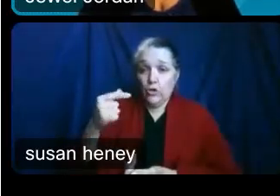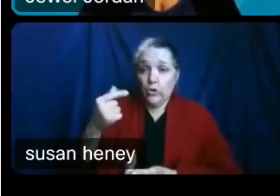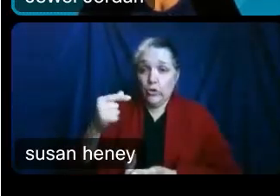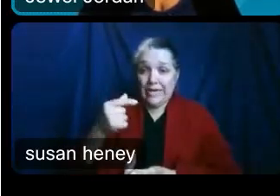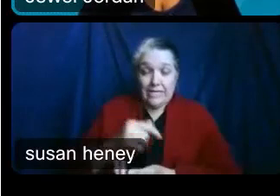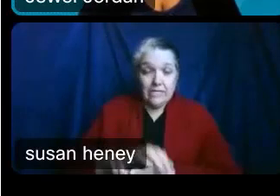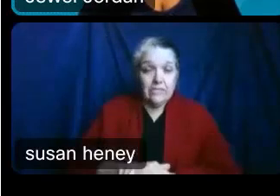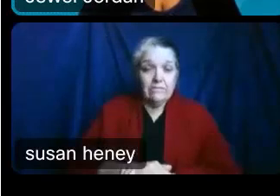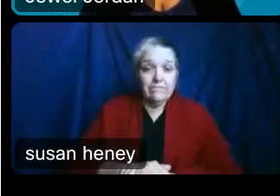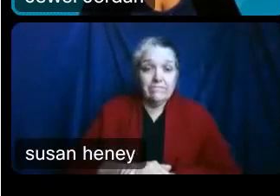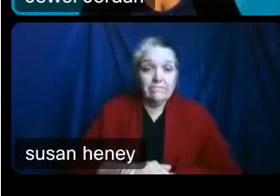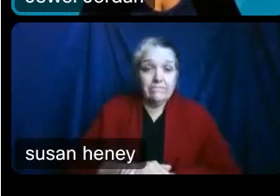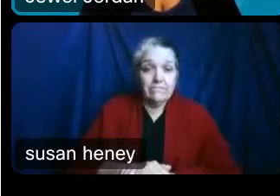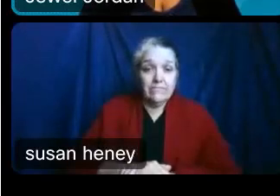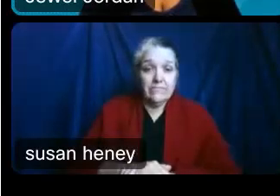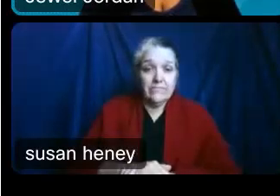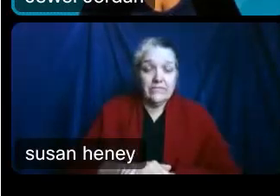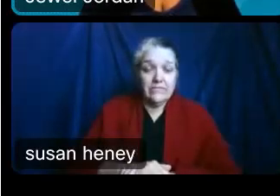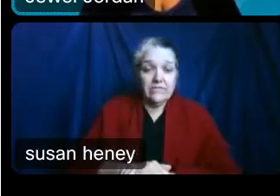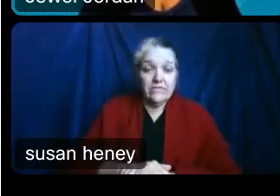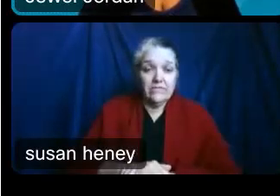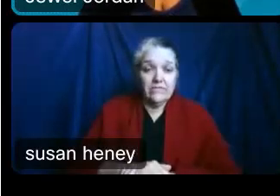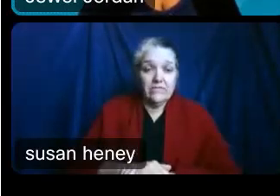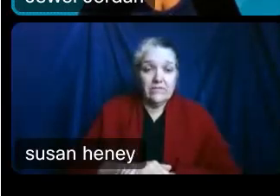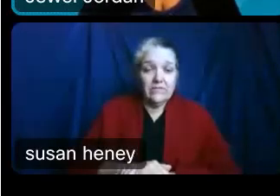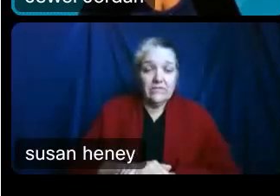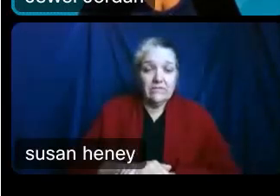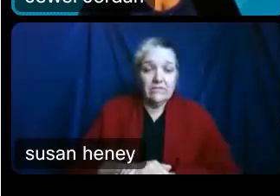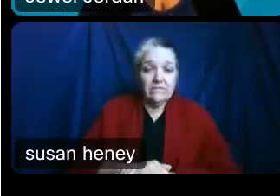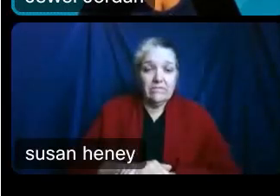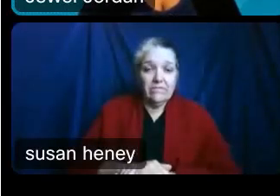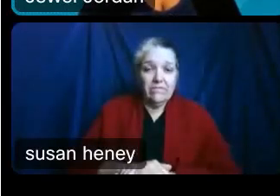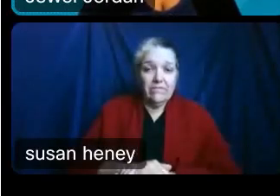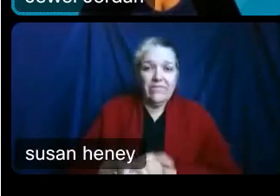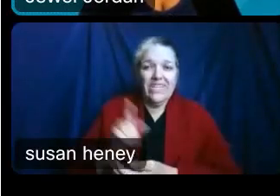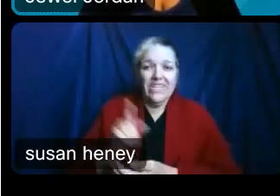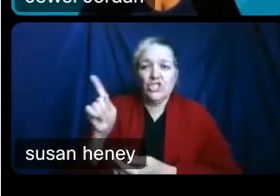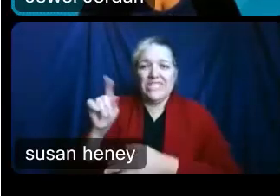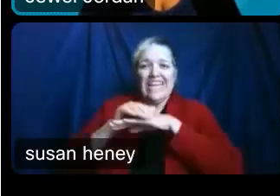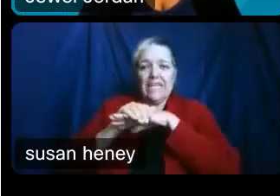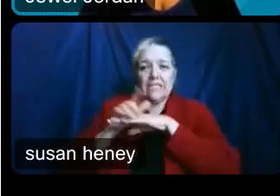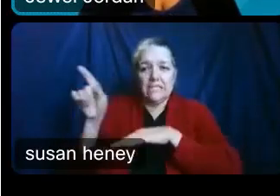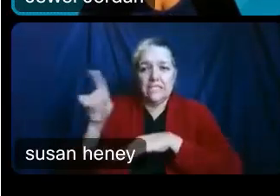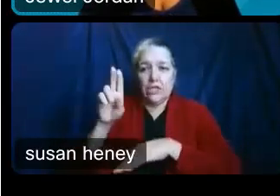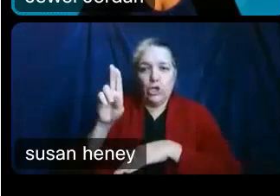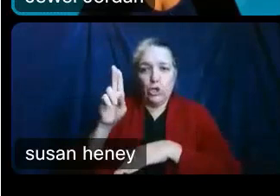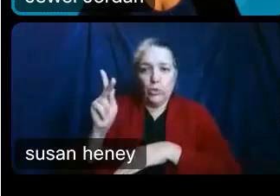It must be little bit of a delay. I'm in the UK. I just wanted to know how do you want